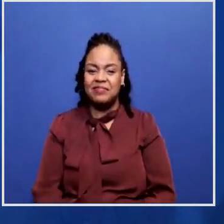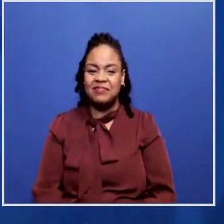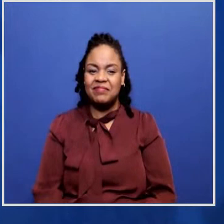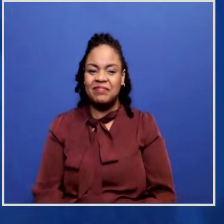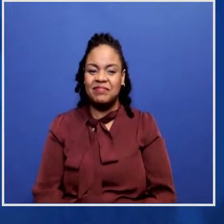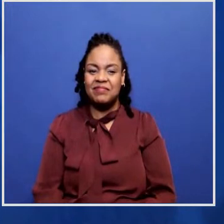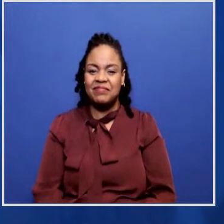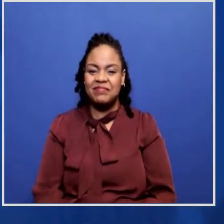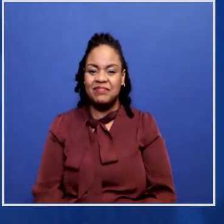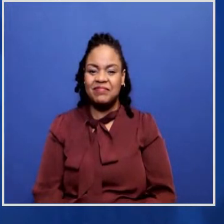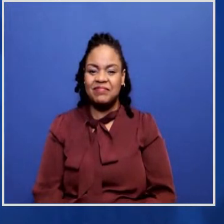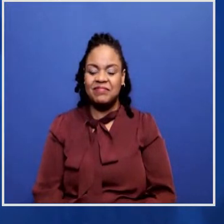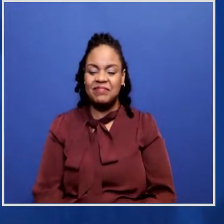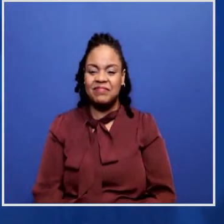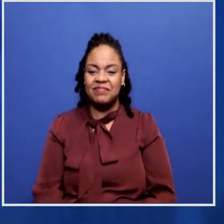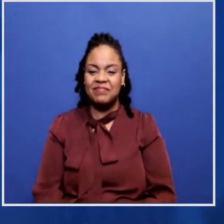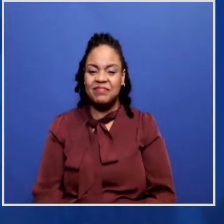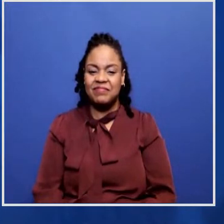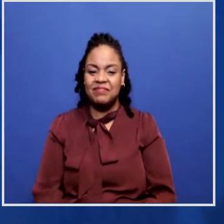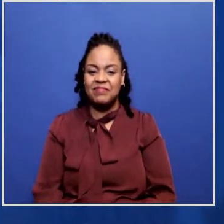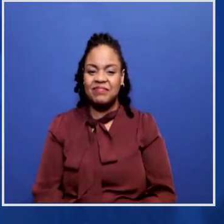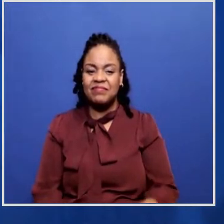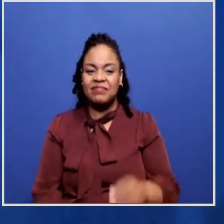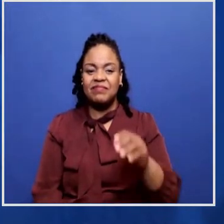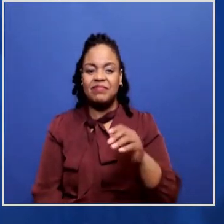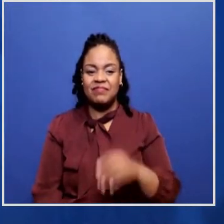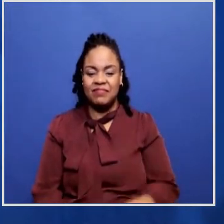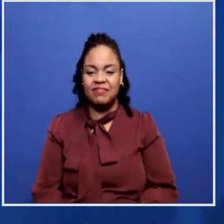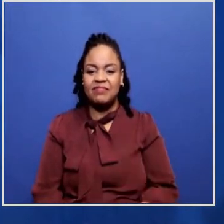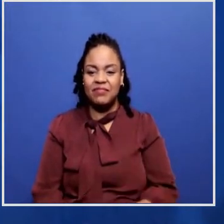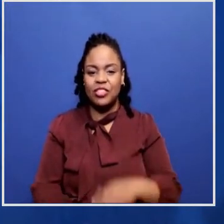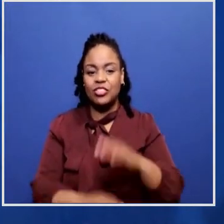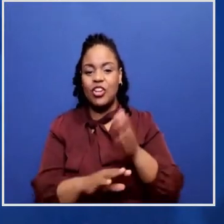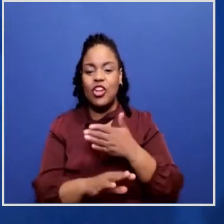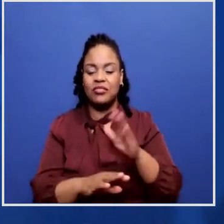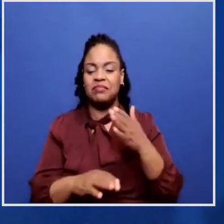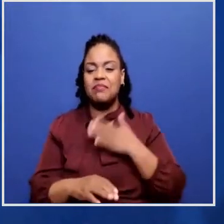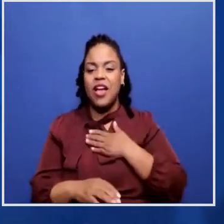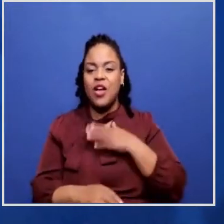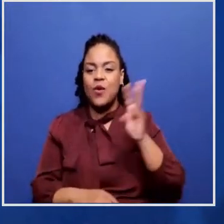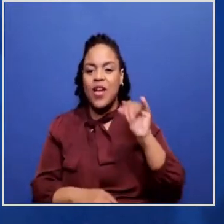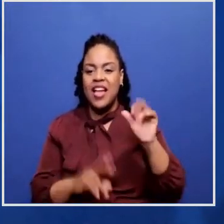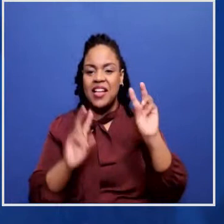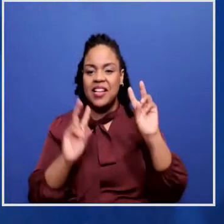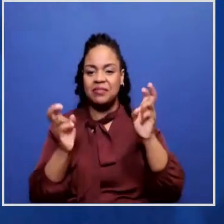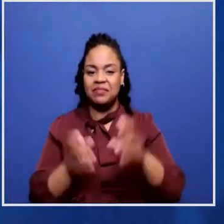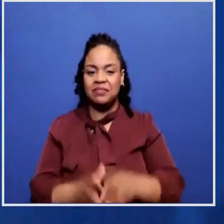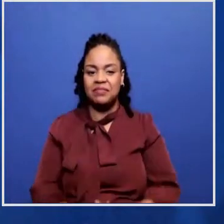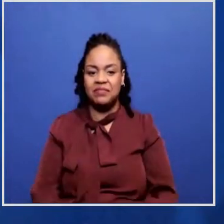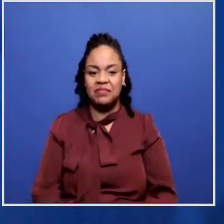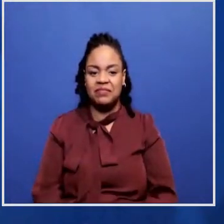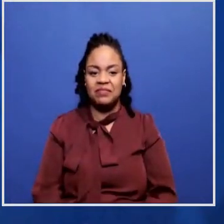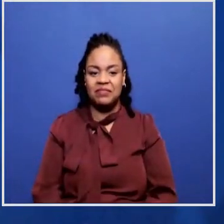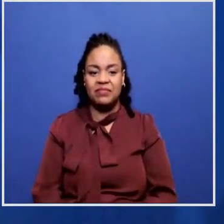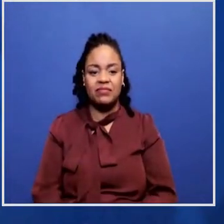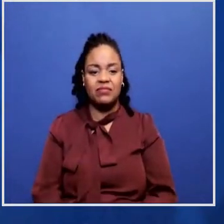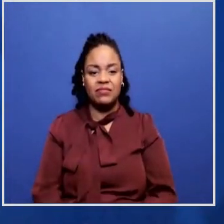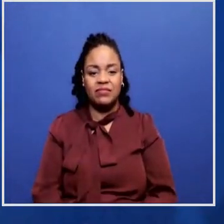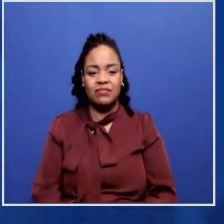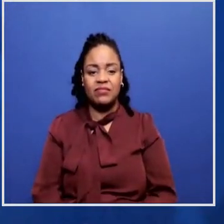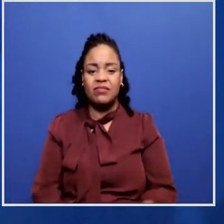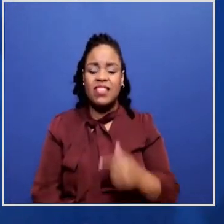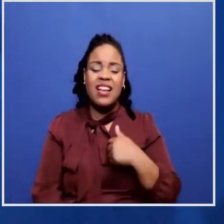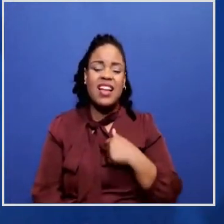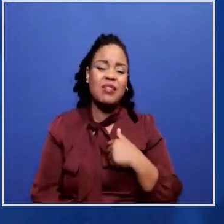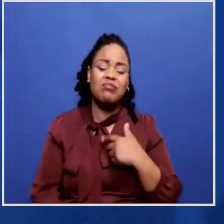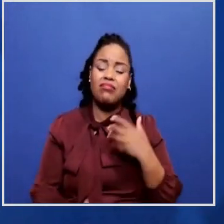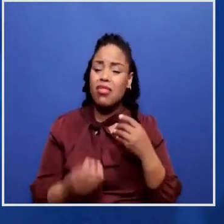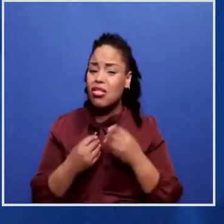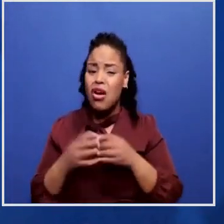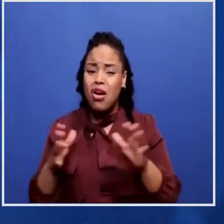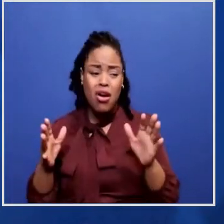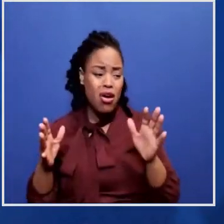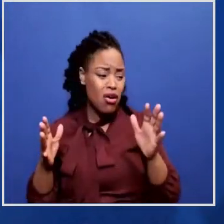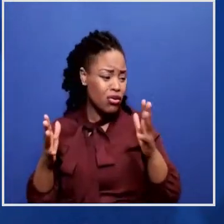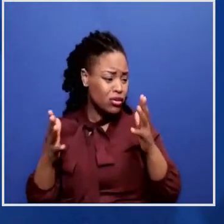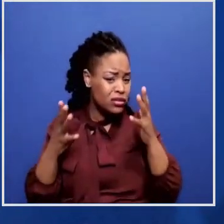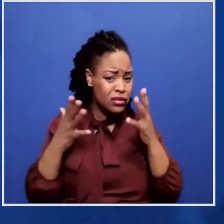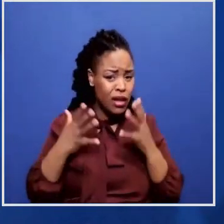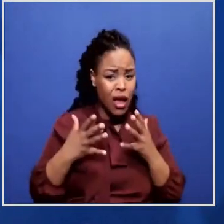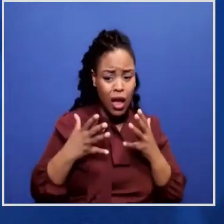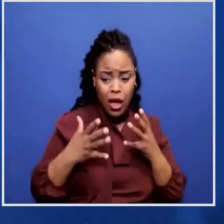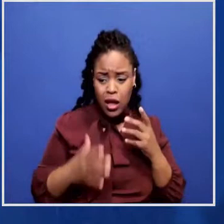COME.